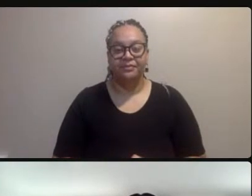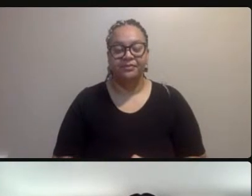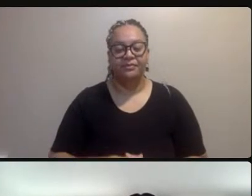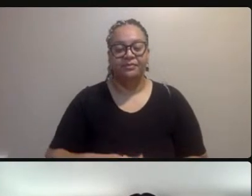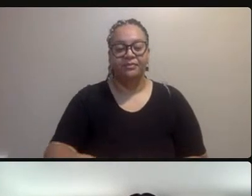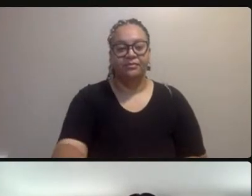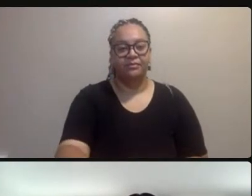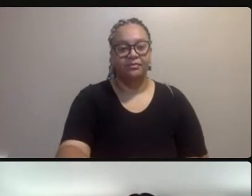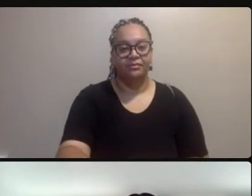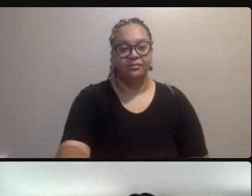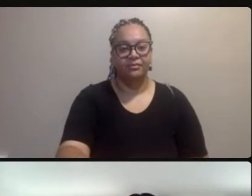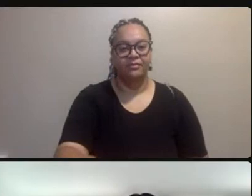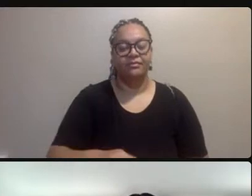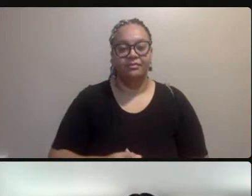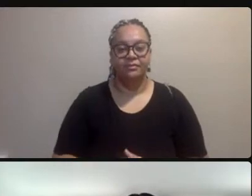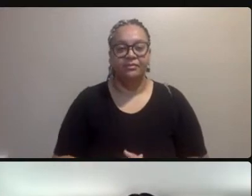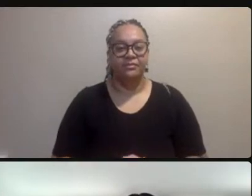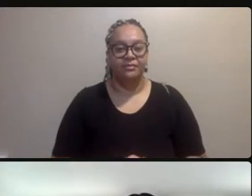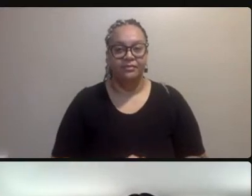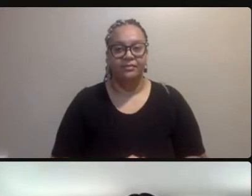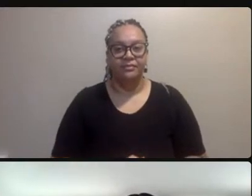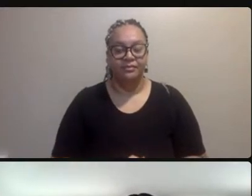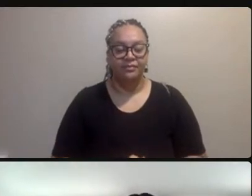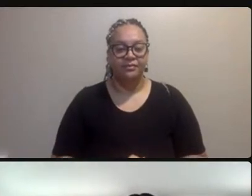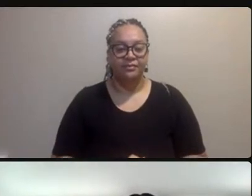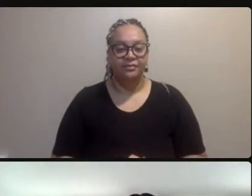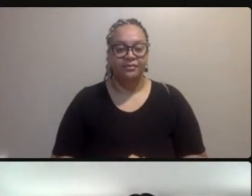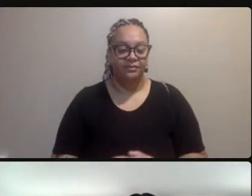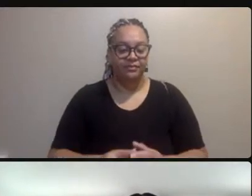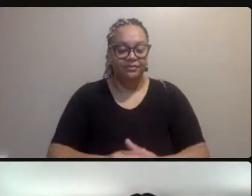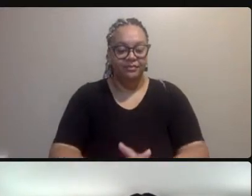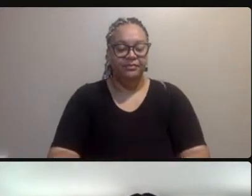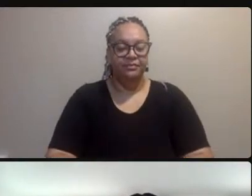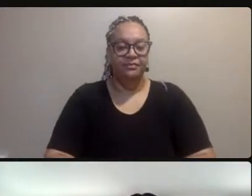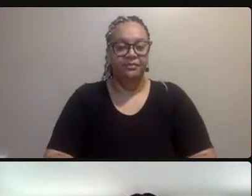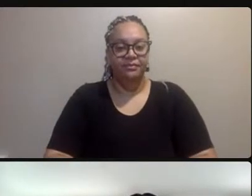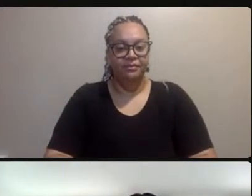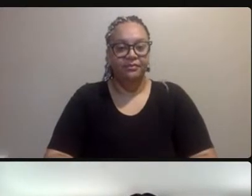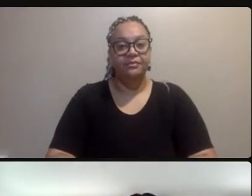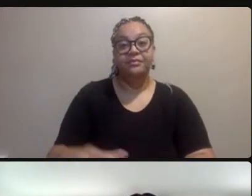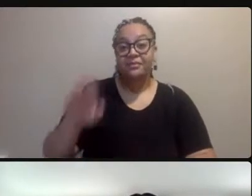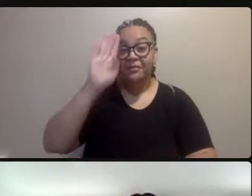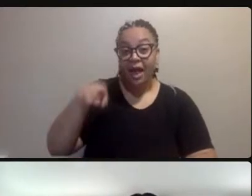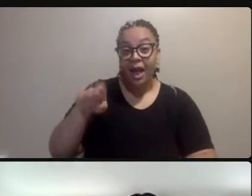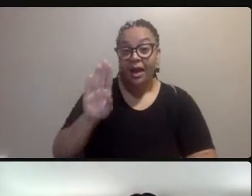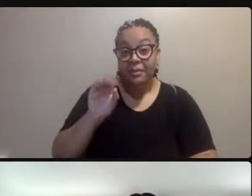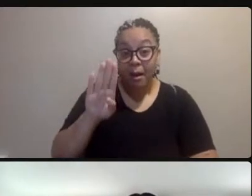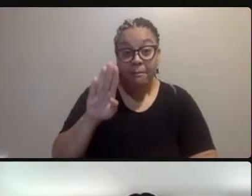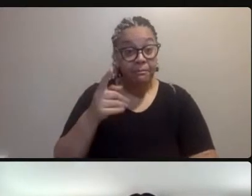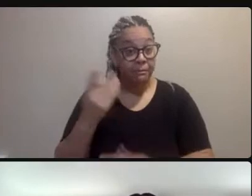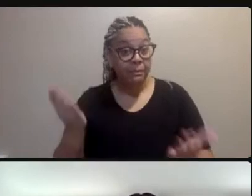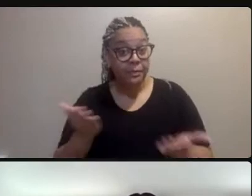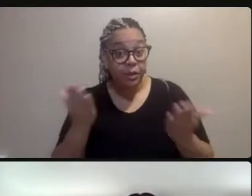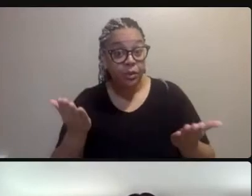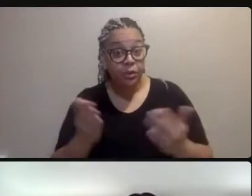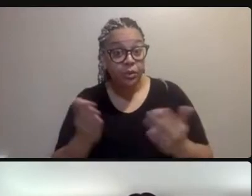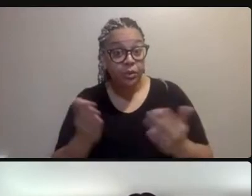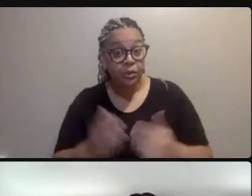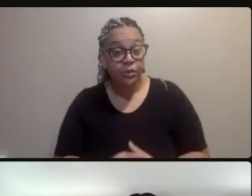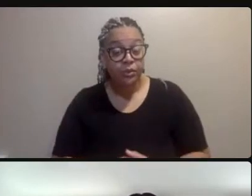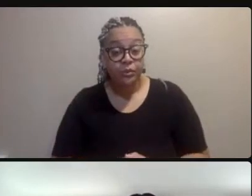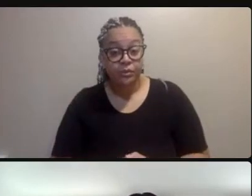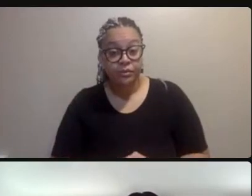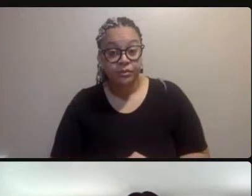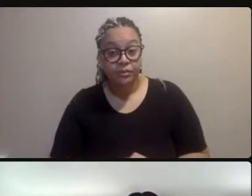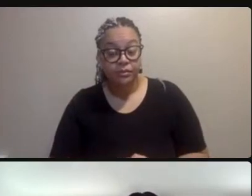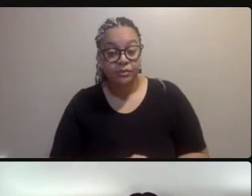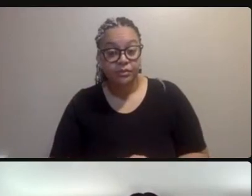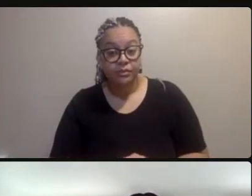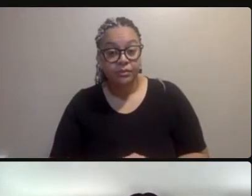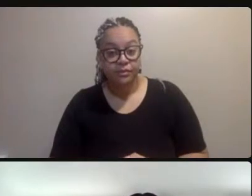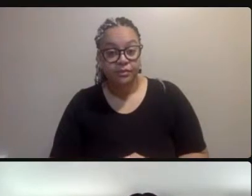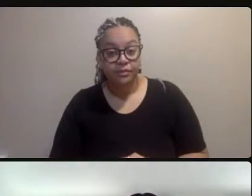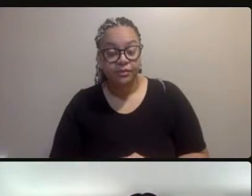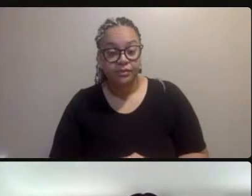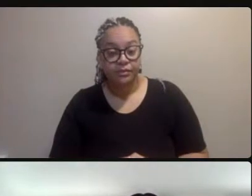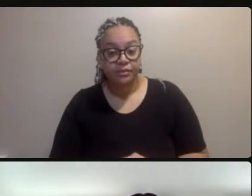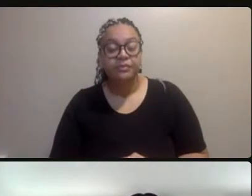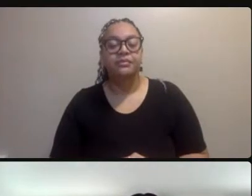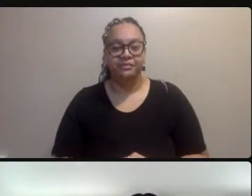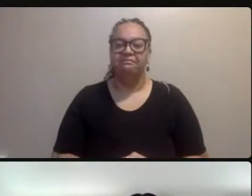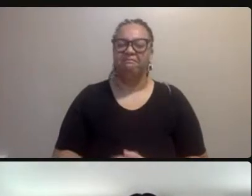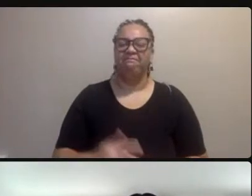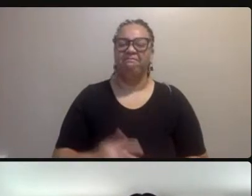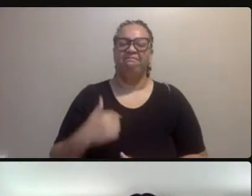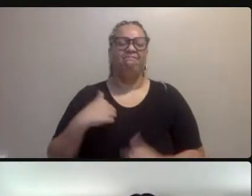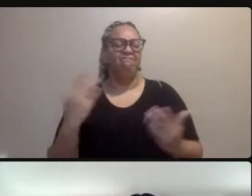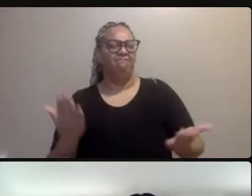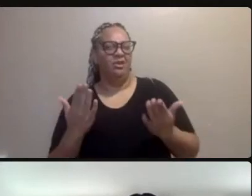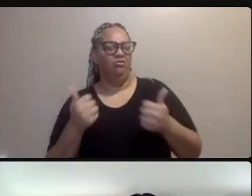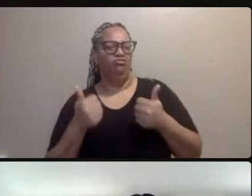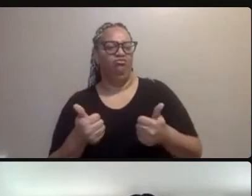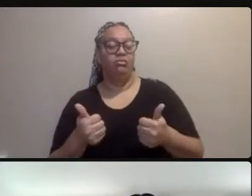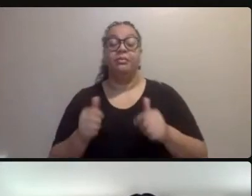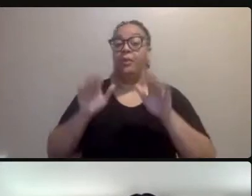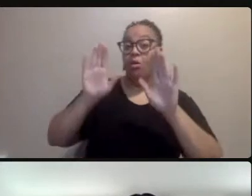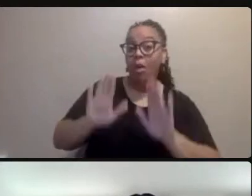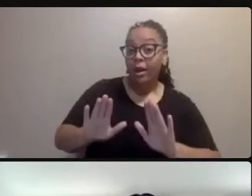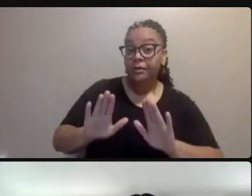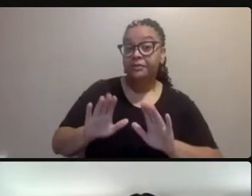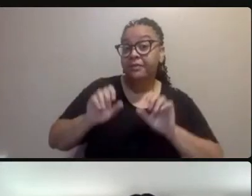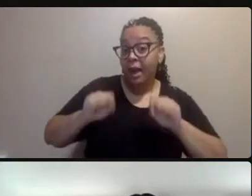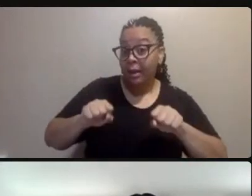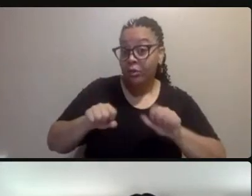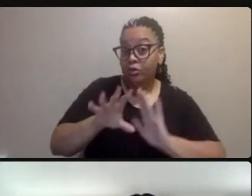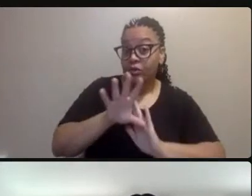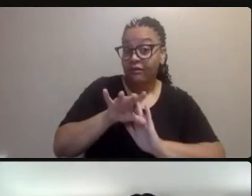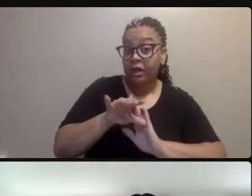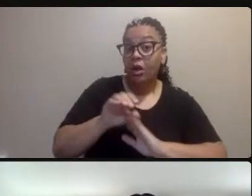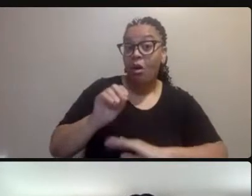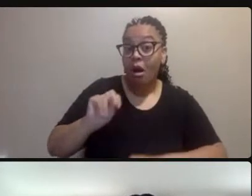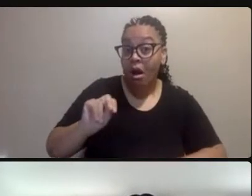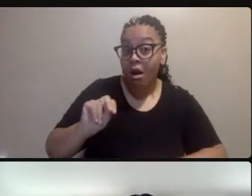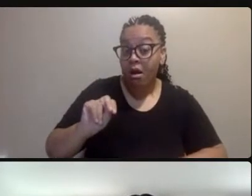SCREEN.